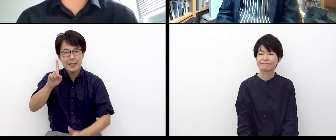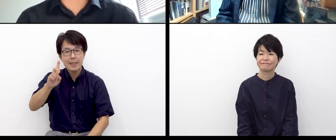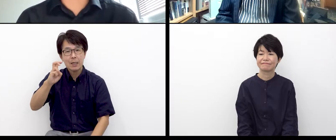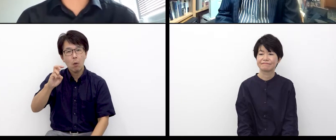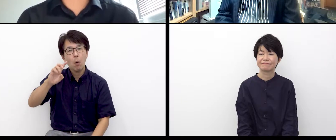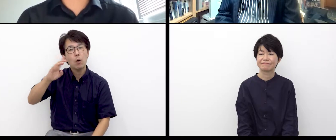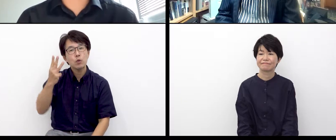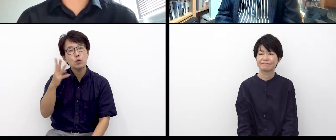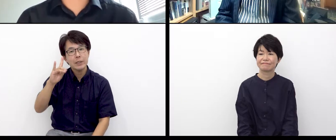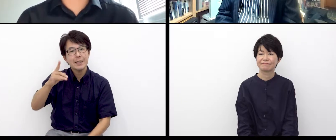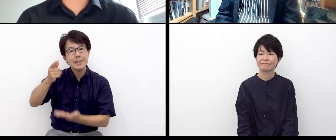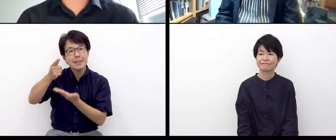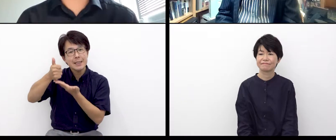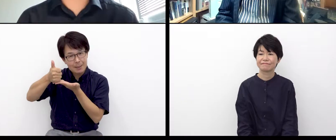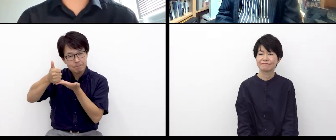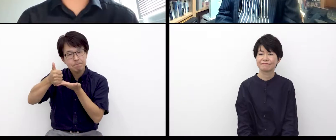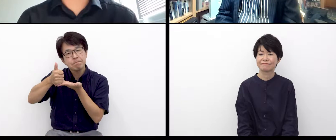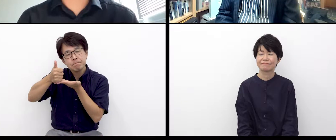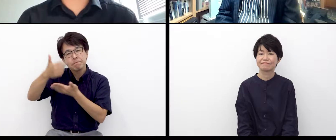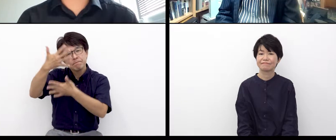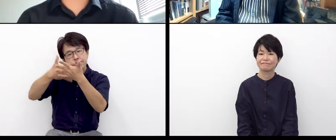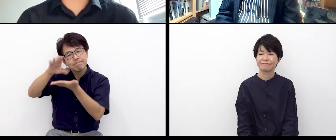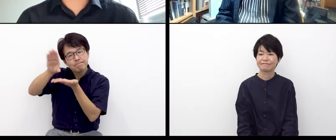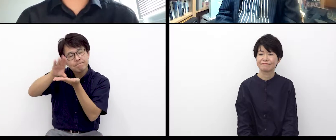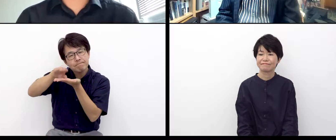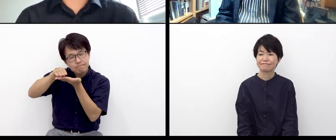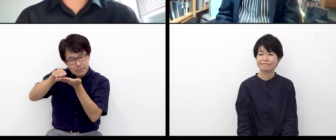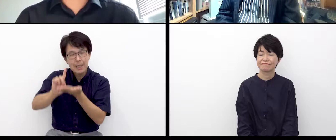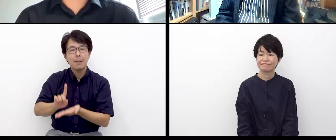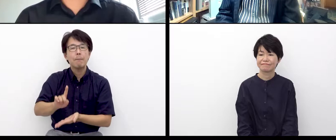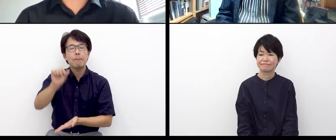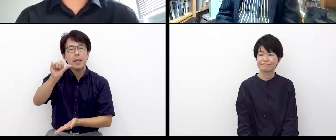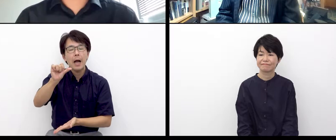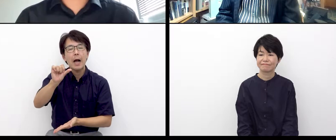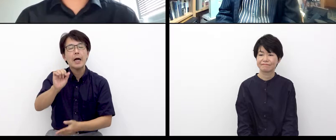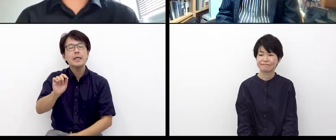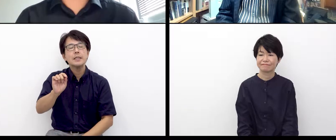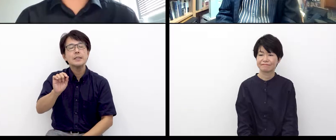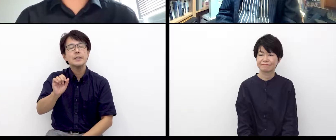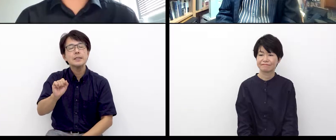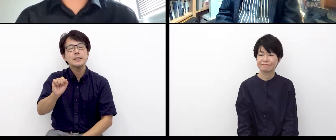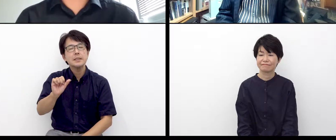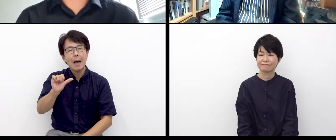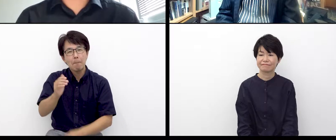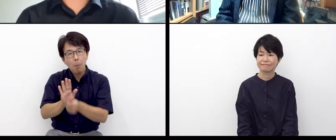a videographer,